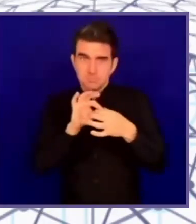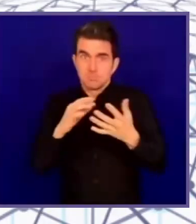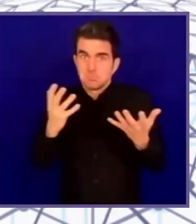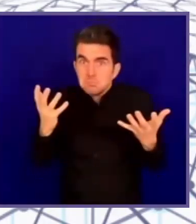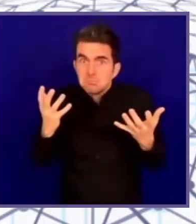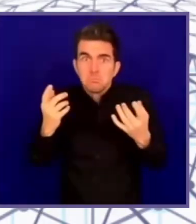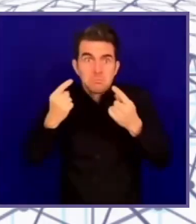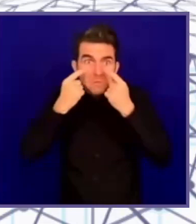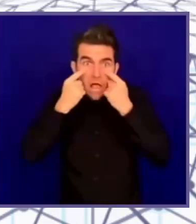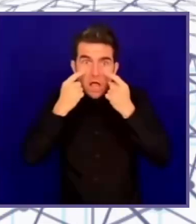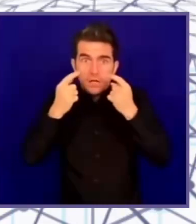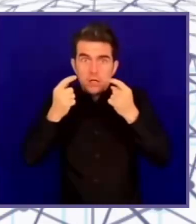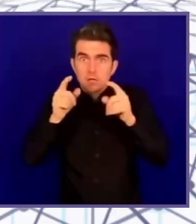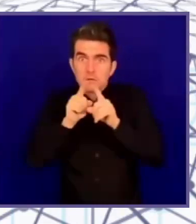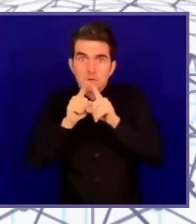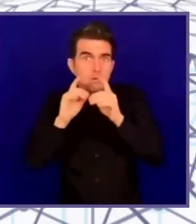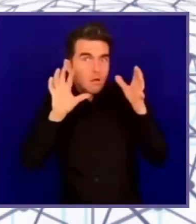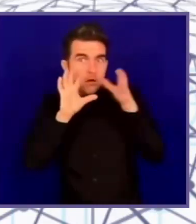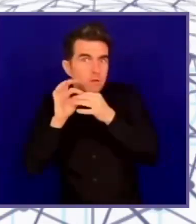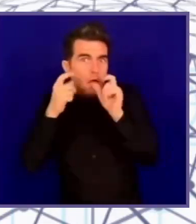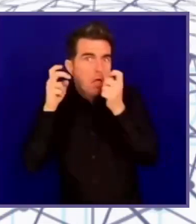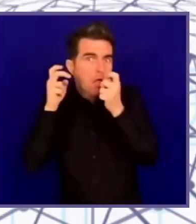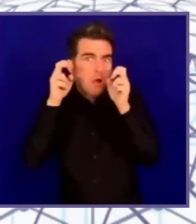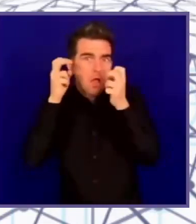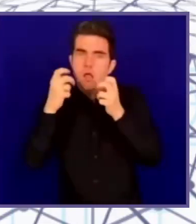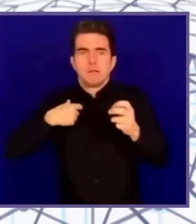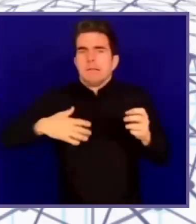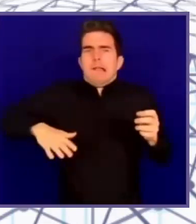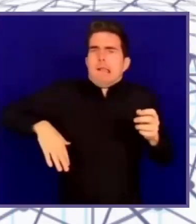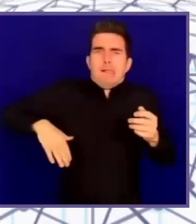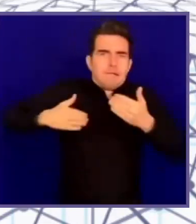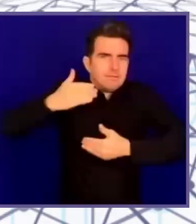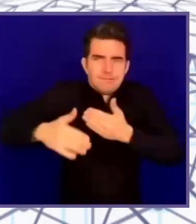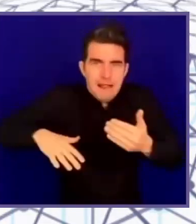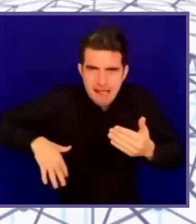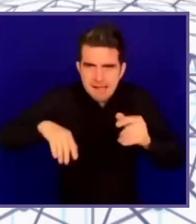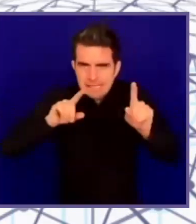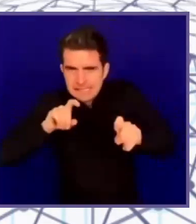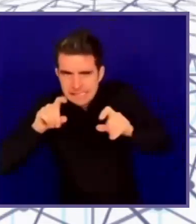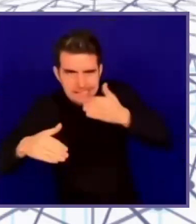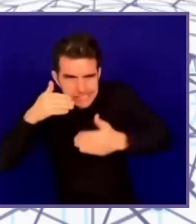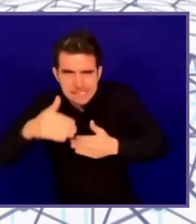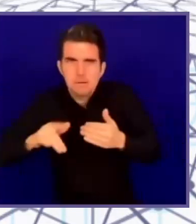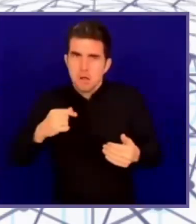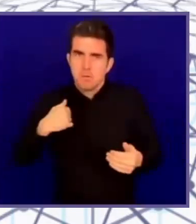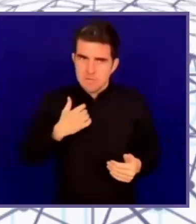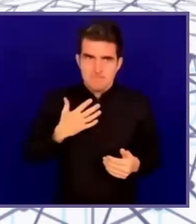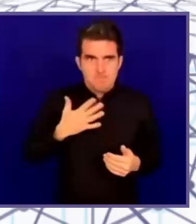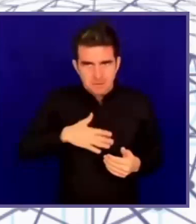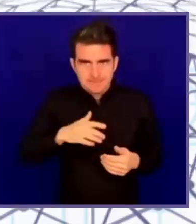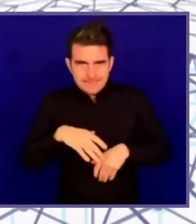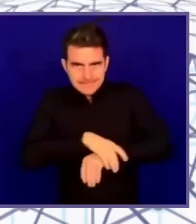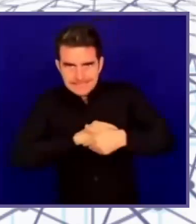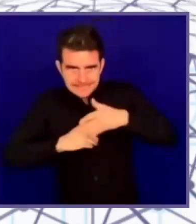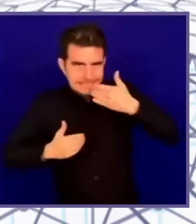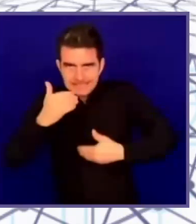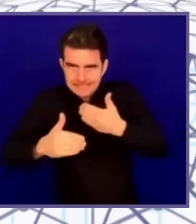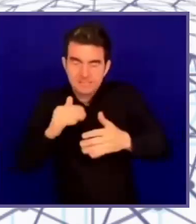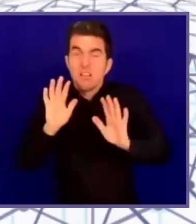story. I think one of the things I wanted to do was a couple of things, what to start with one,